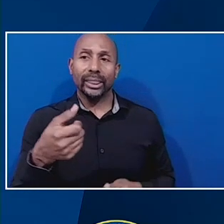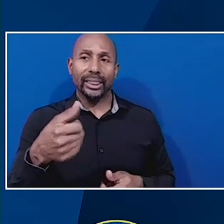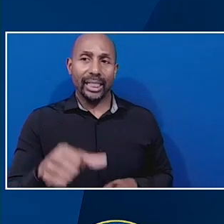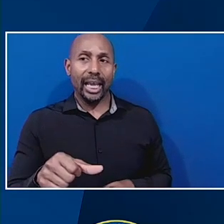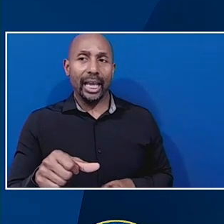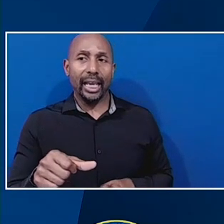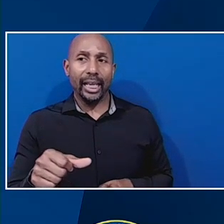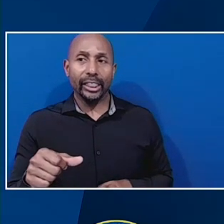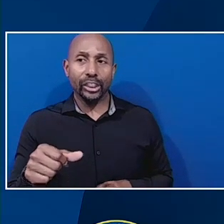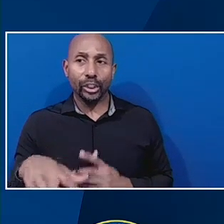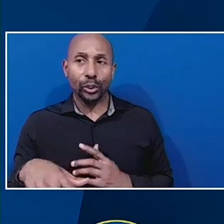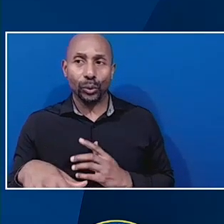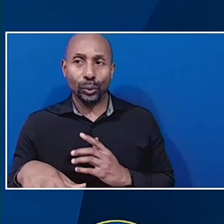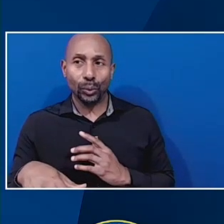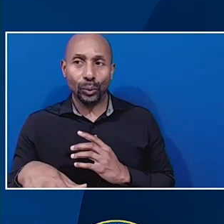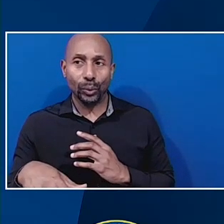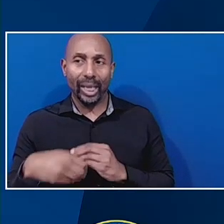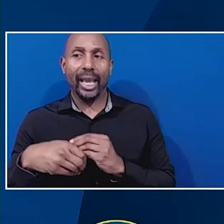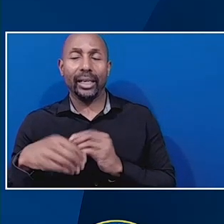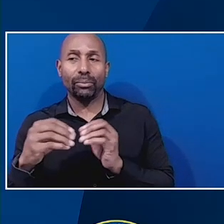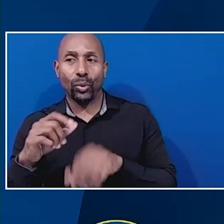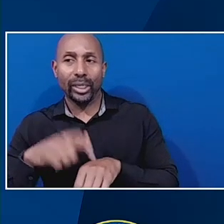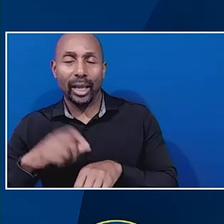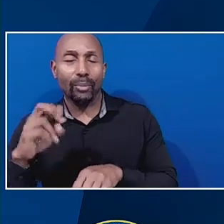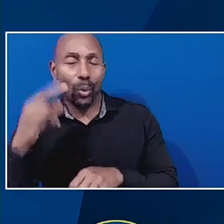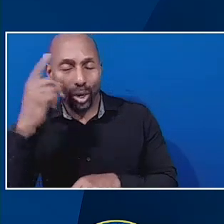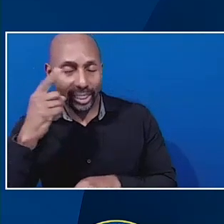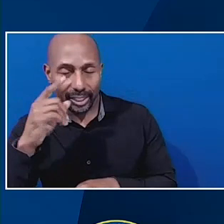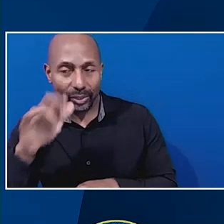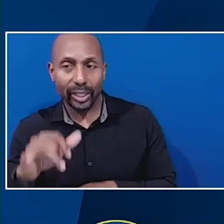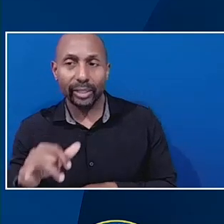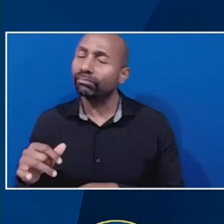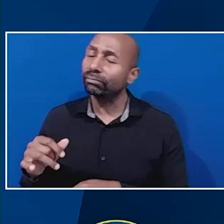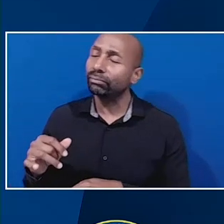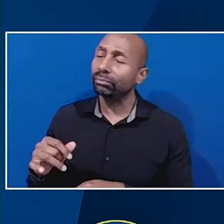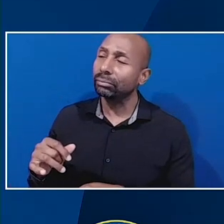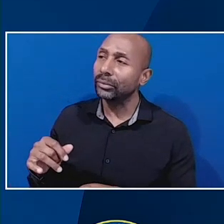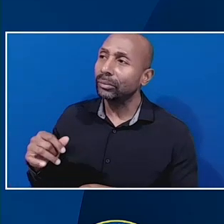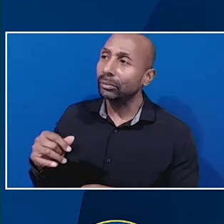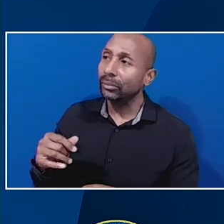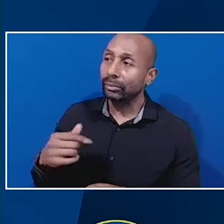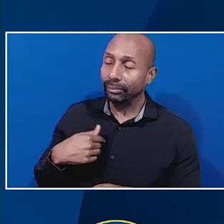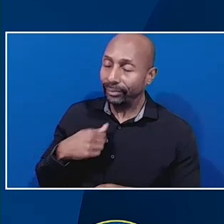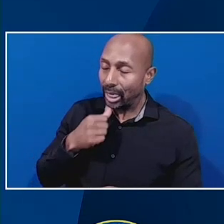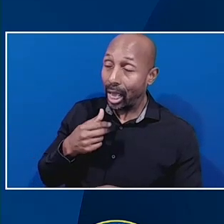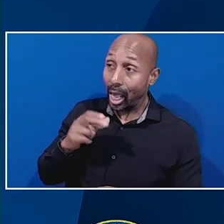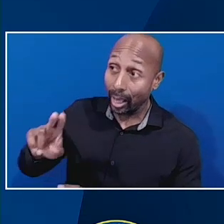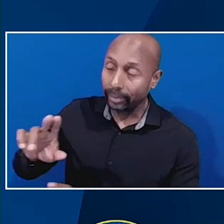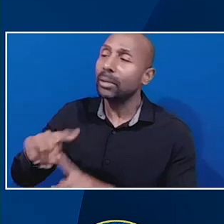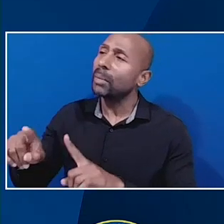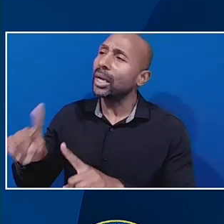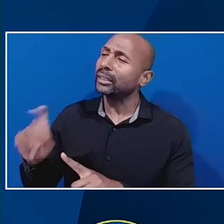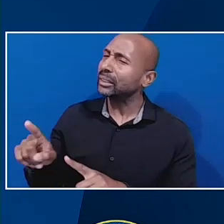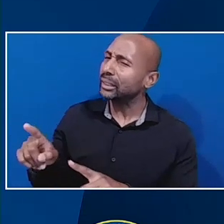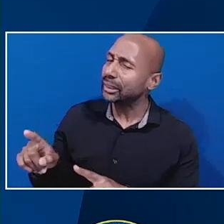combative- just recently the Department added an additional negotiation sessions on student borrowing?